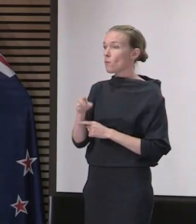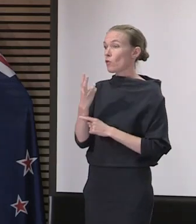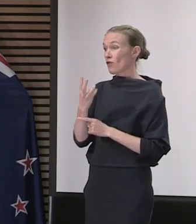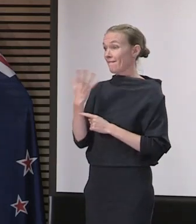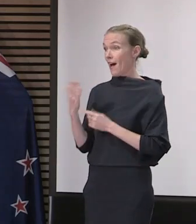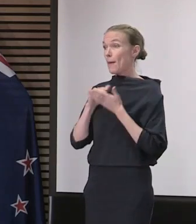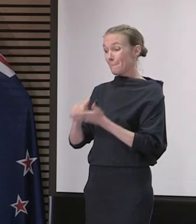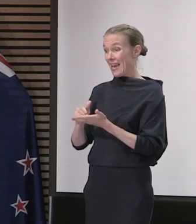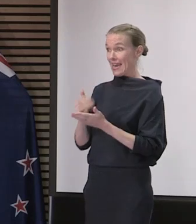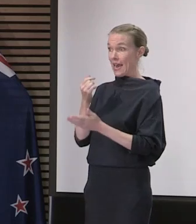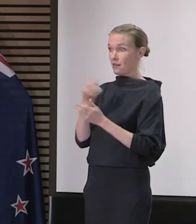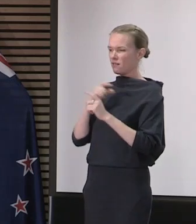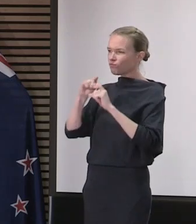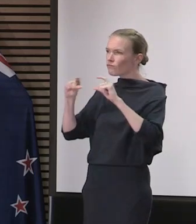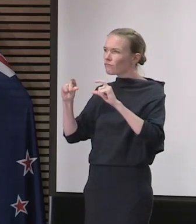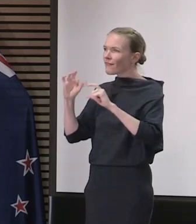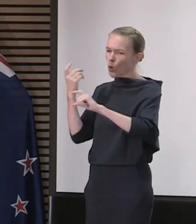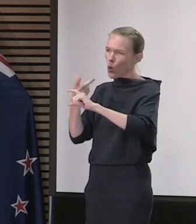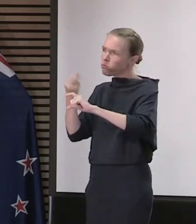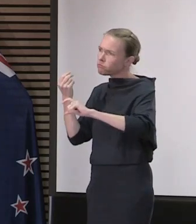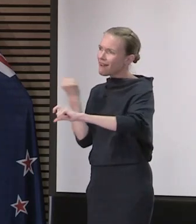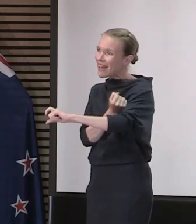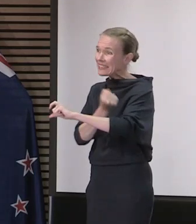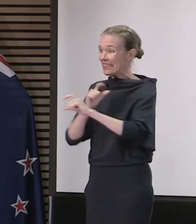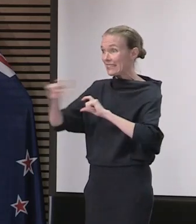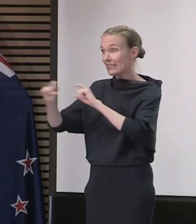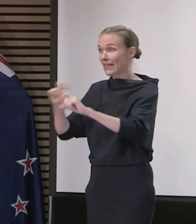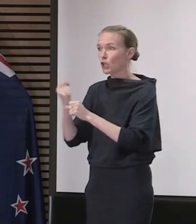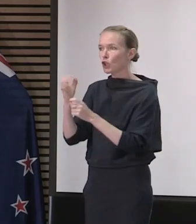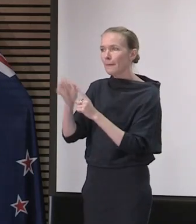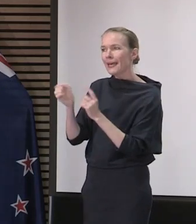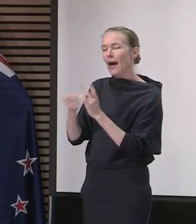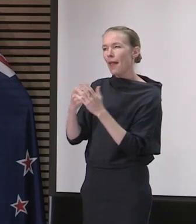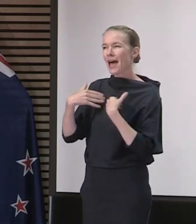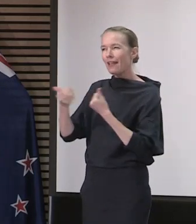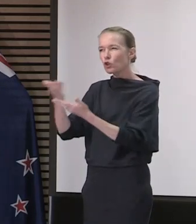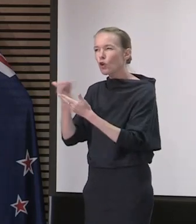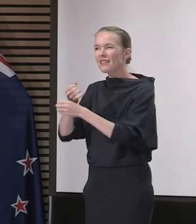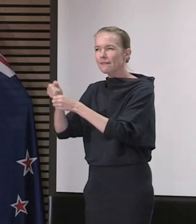vaccines with more than 1.3 5 million vaccines already distributed out to general